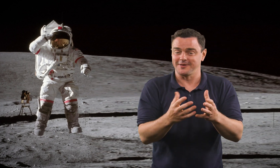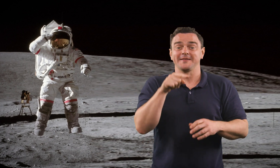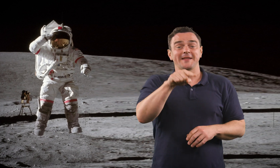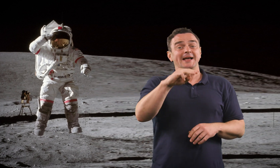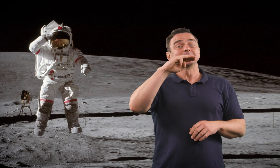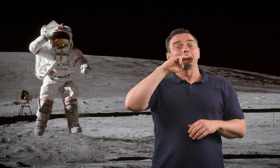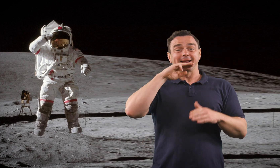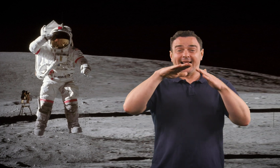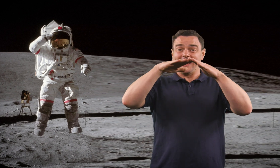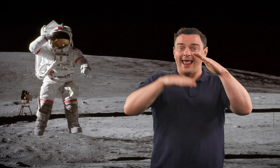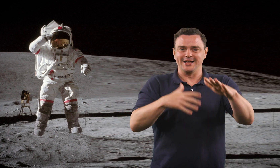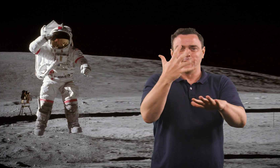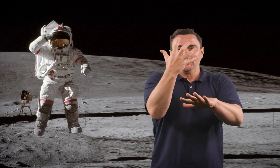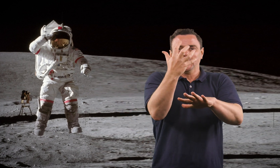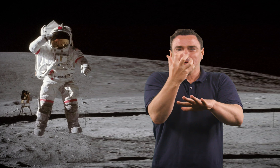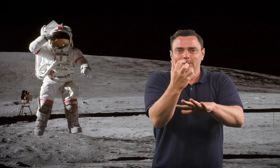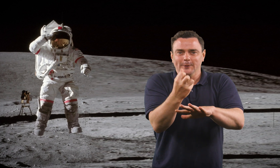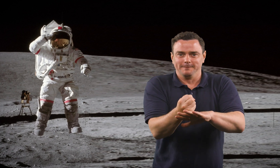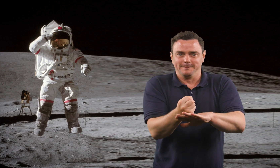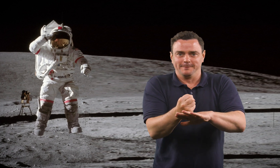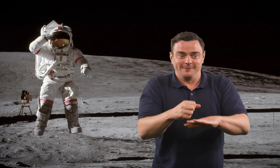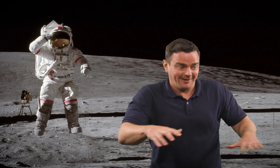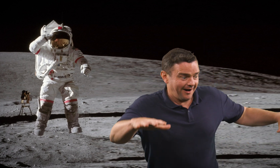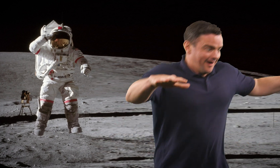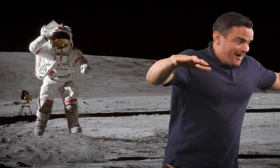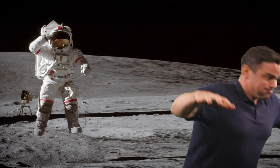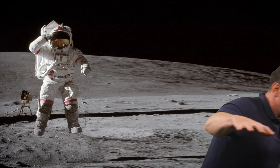and that means that gravity affects you more on earth than when you're here moon-walking.